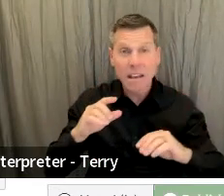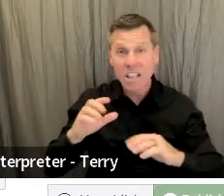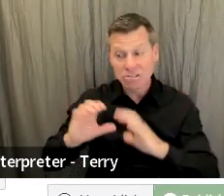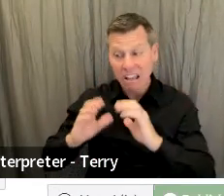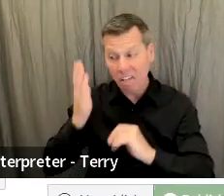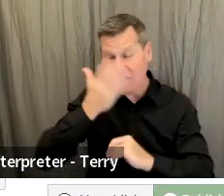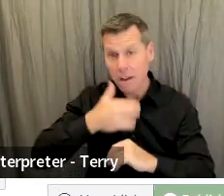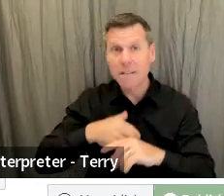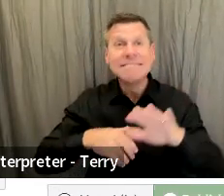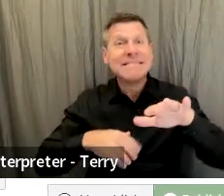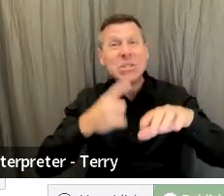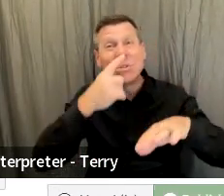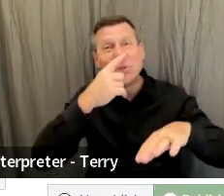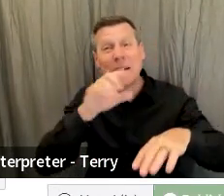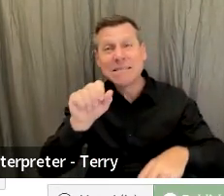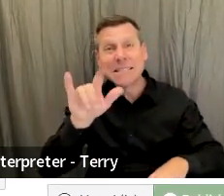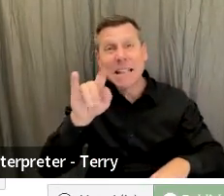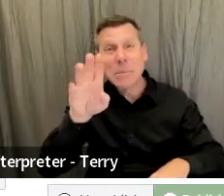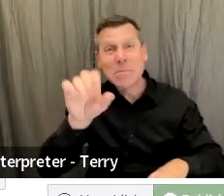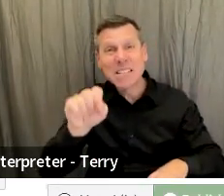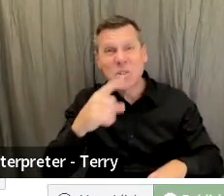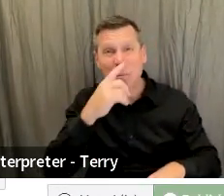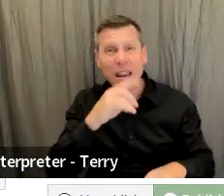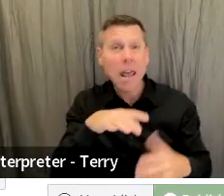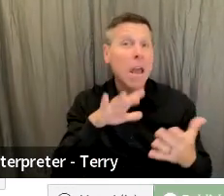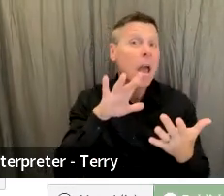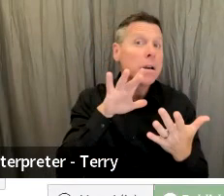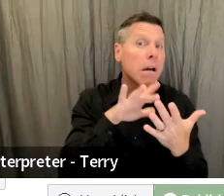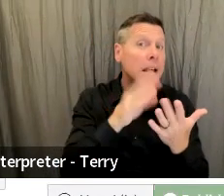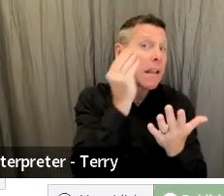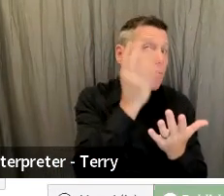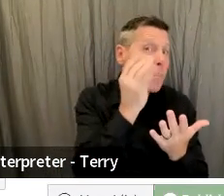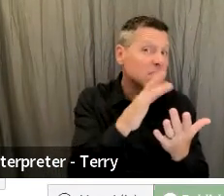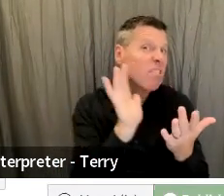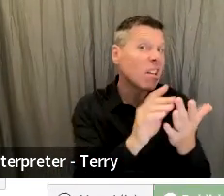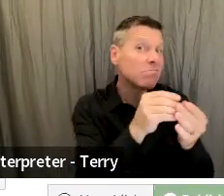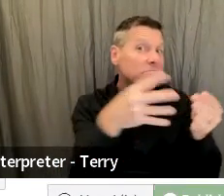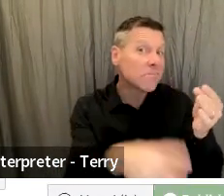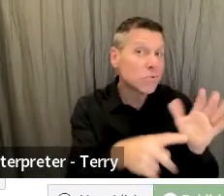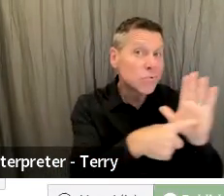on the syllabus, would you mind just clicking on like contact info? Oh, absolutely.